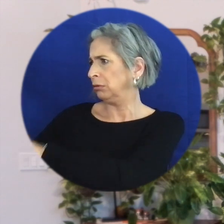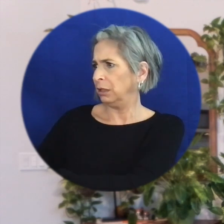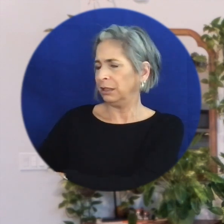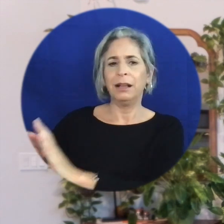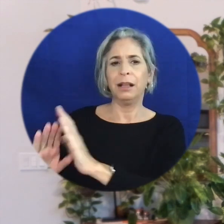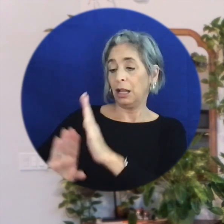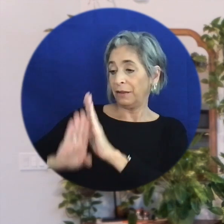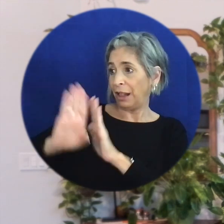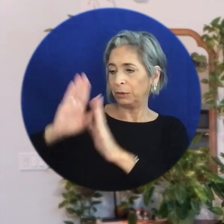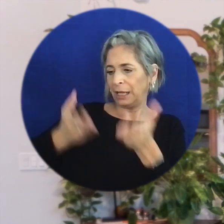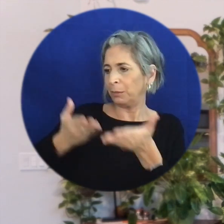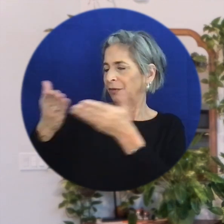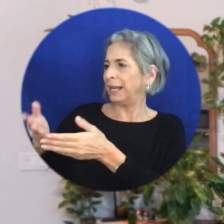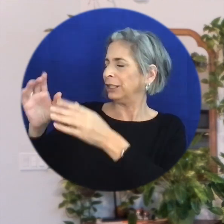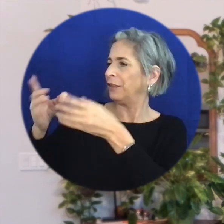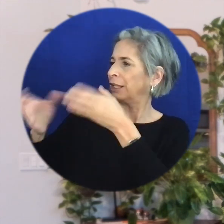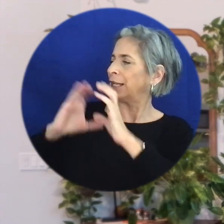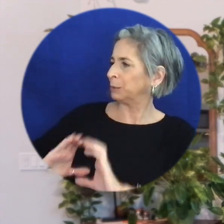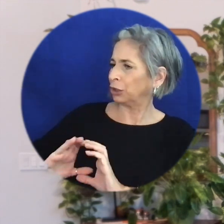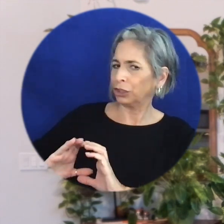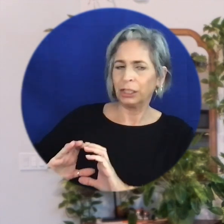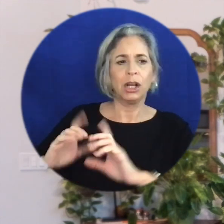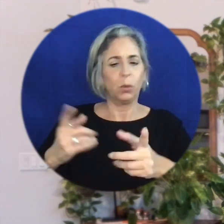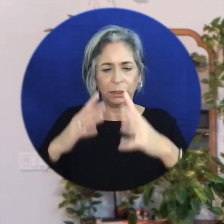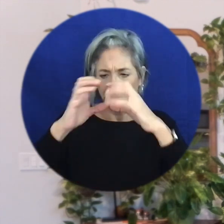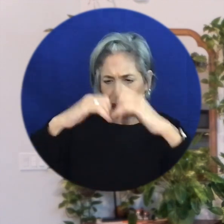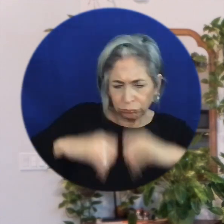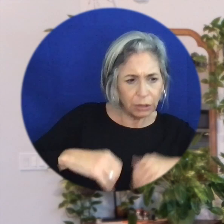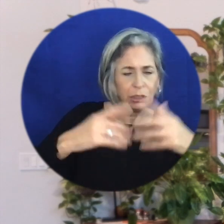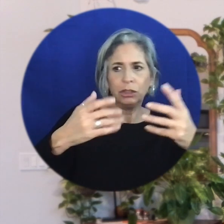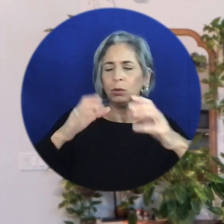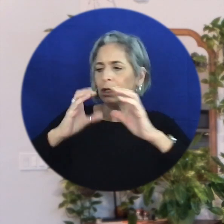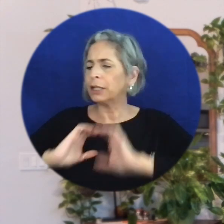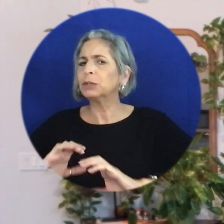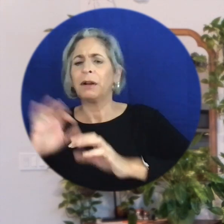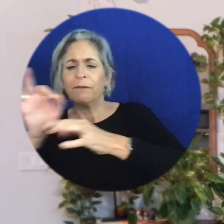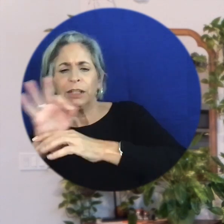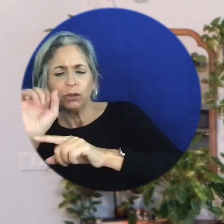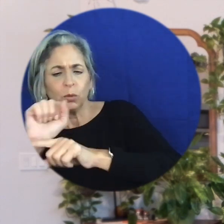our developers could focus on delivering to the customer. Without the burden of maintenance, we started tearing into the customer feature work